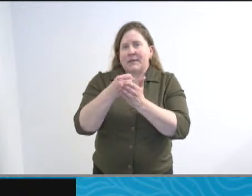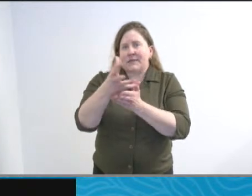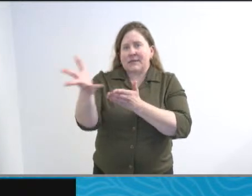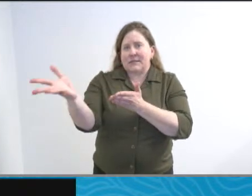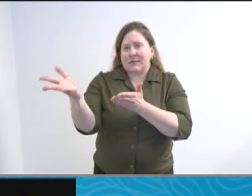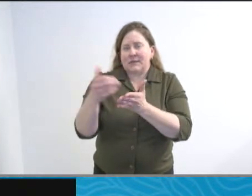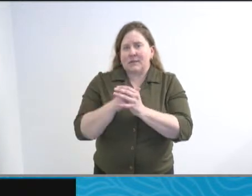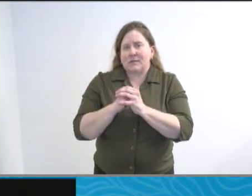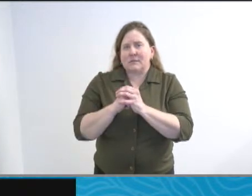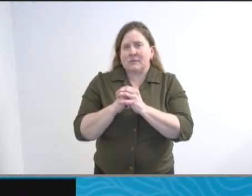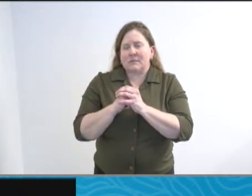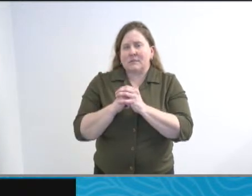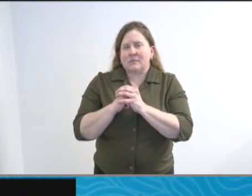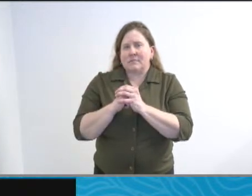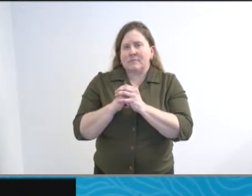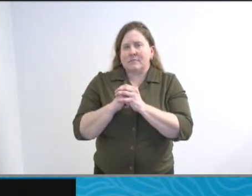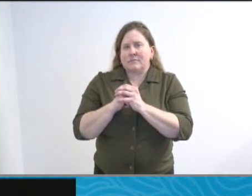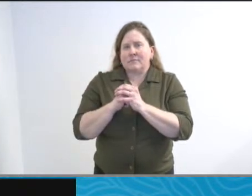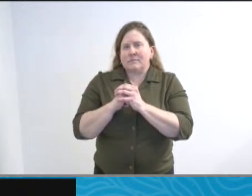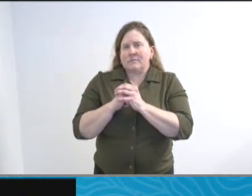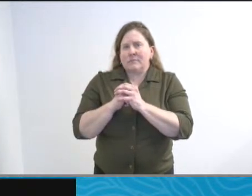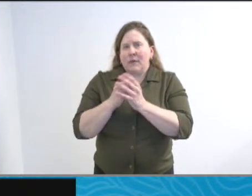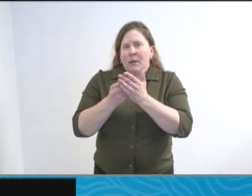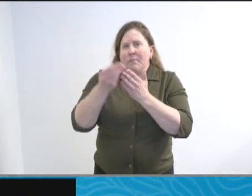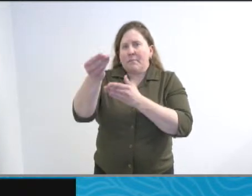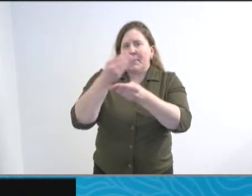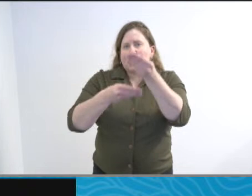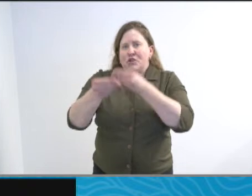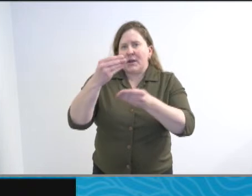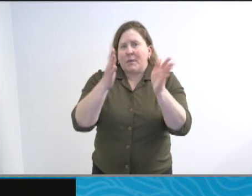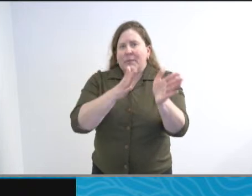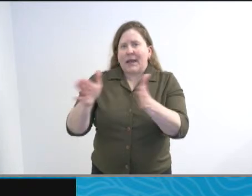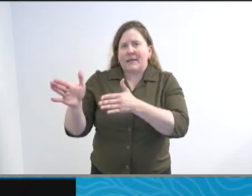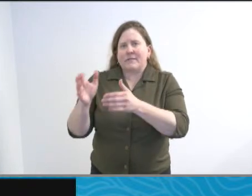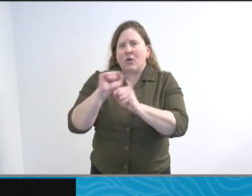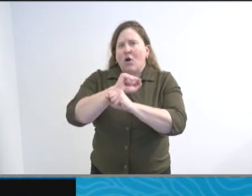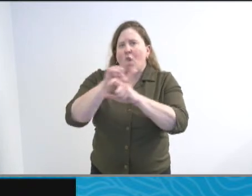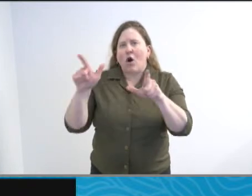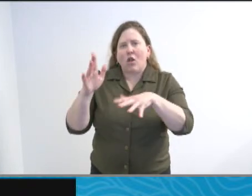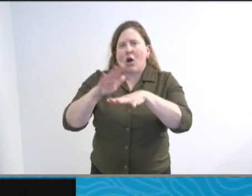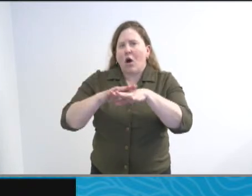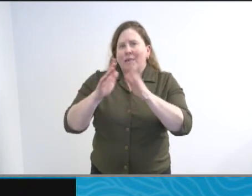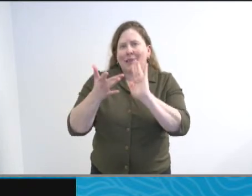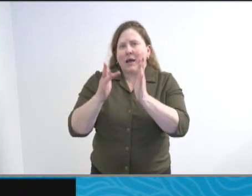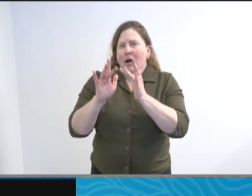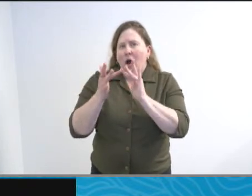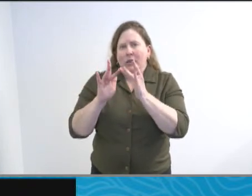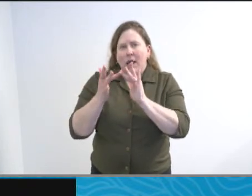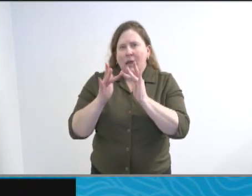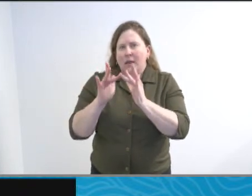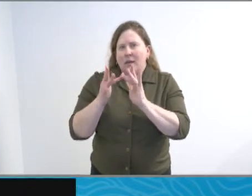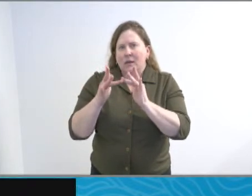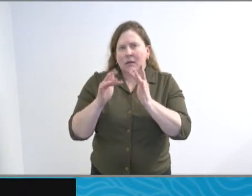and our budgets and our reports are all online and our district online, but when you read those, sometimes they're very difficult